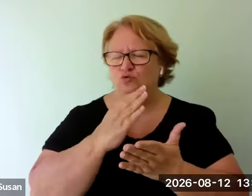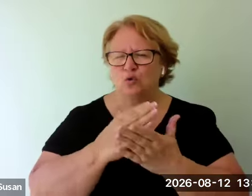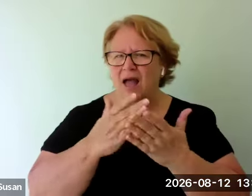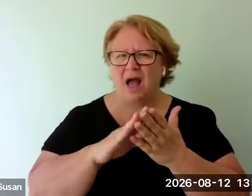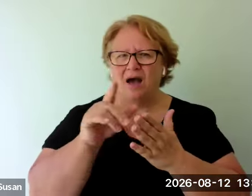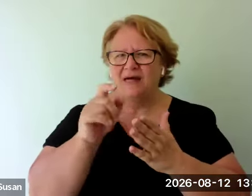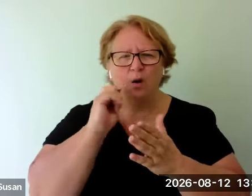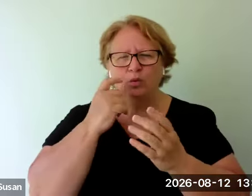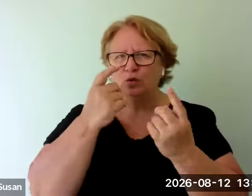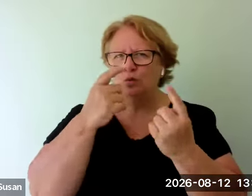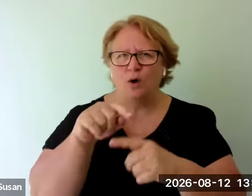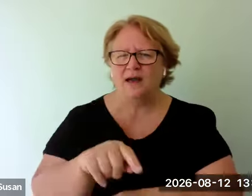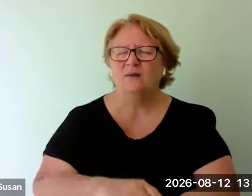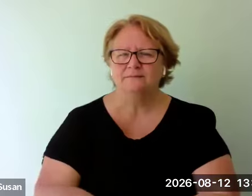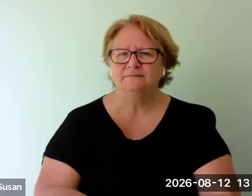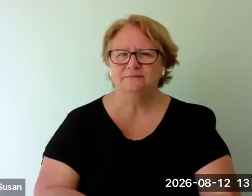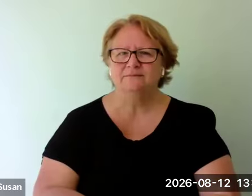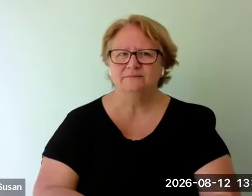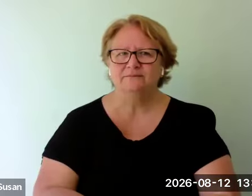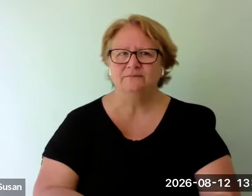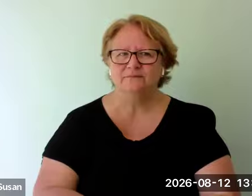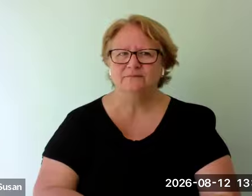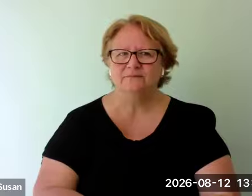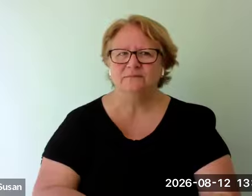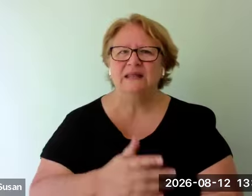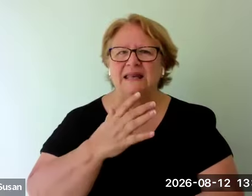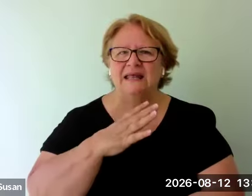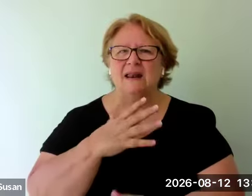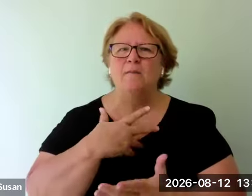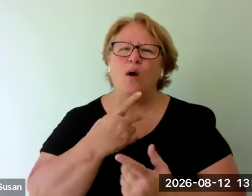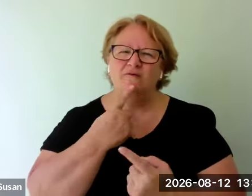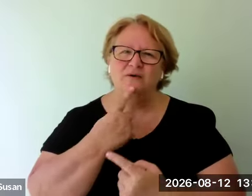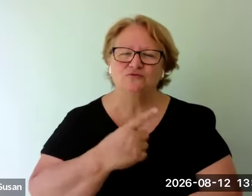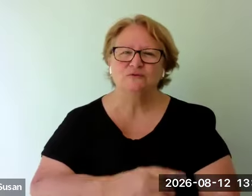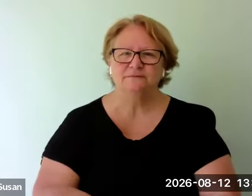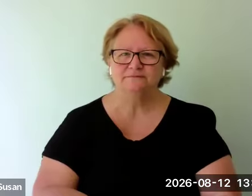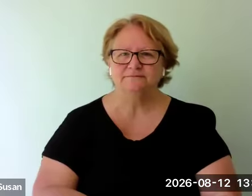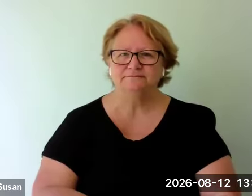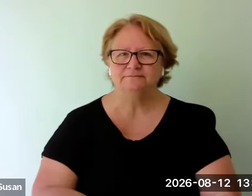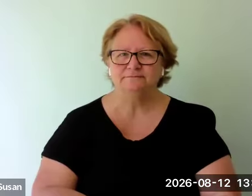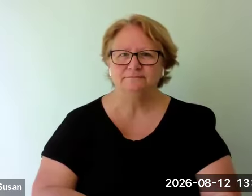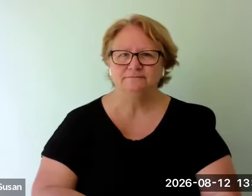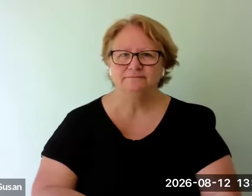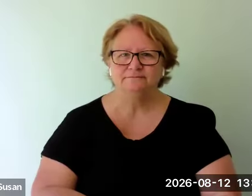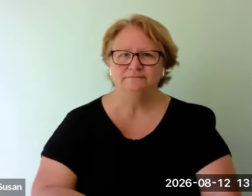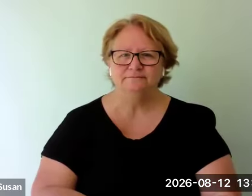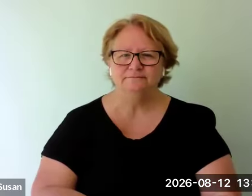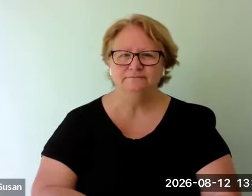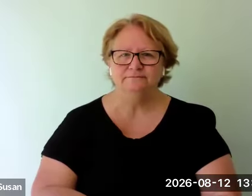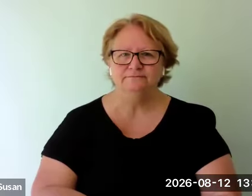something to email to get further clarification. Apologies. I'm not exactly sure how that would work and